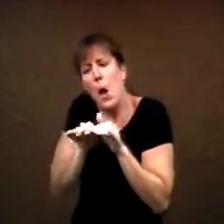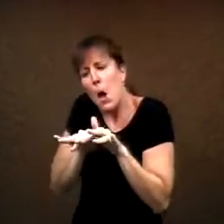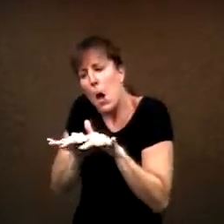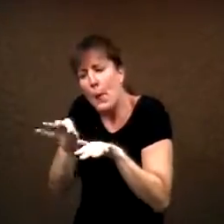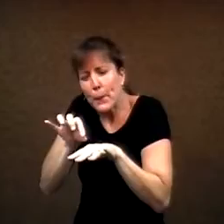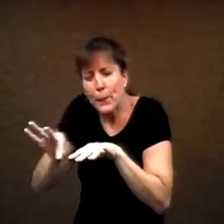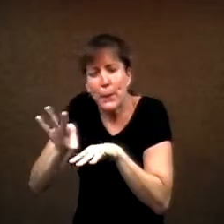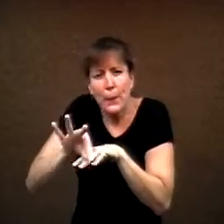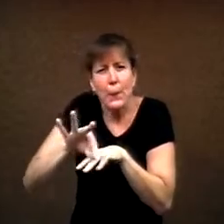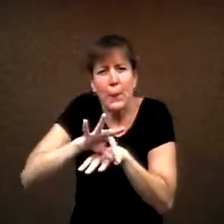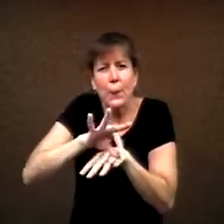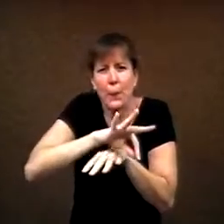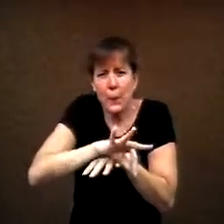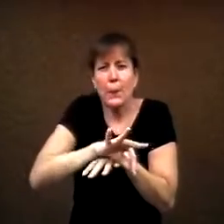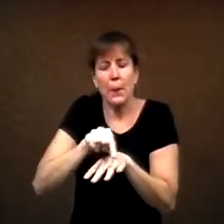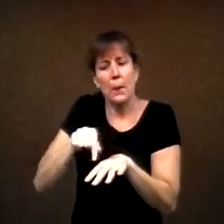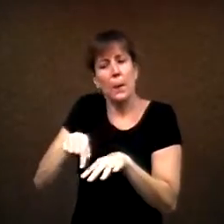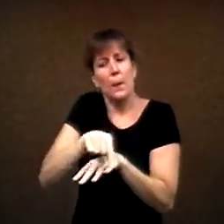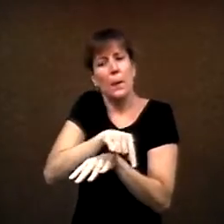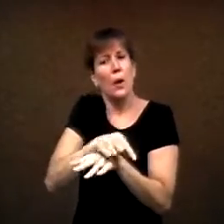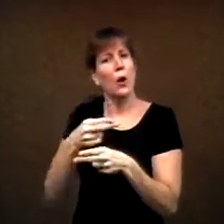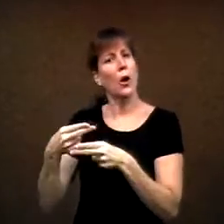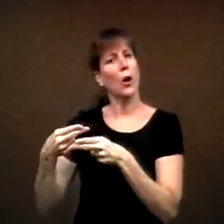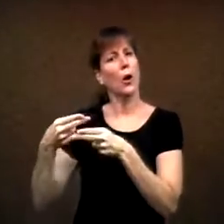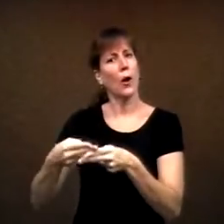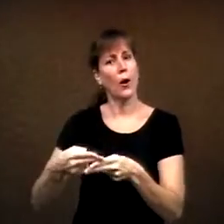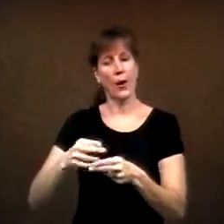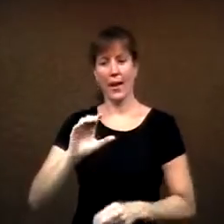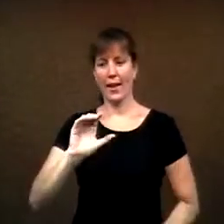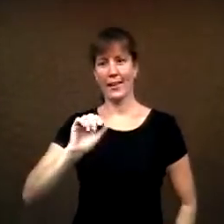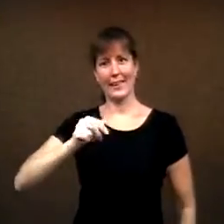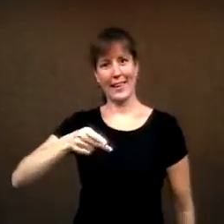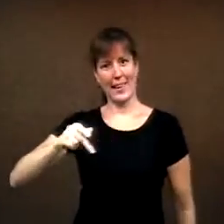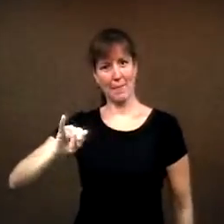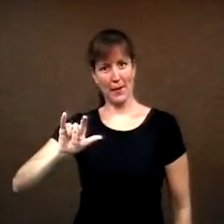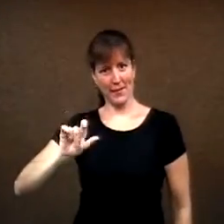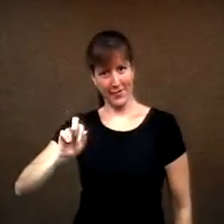in the system. The smallest pathways are known as capillaries, and they will be special, for several